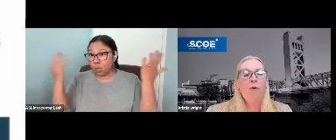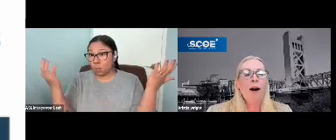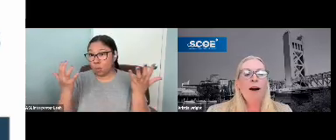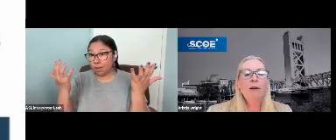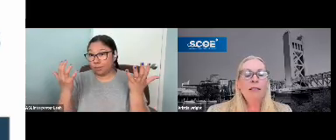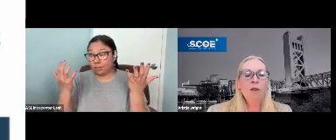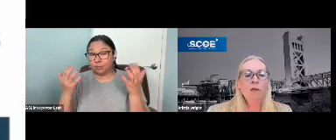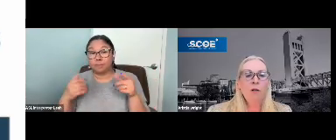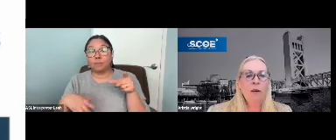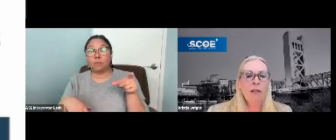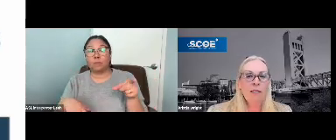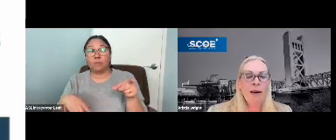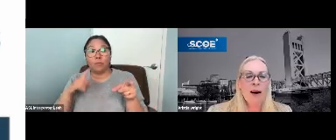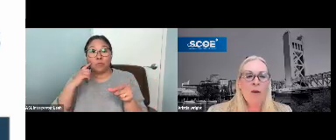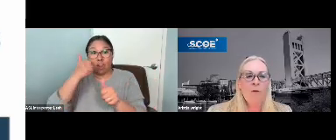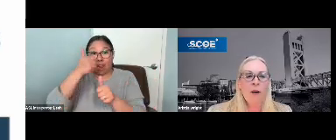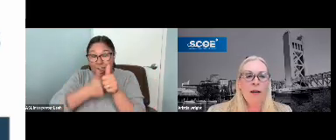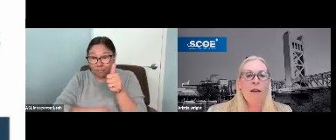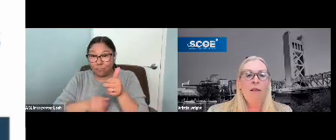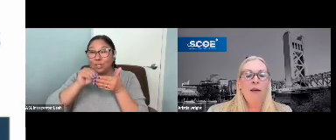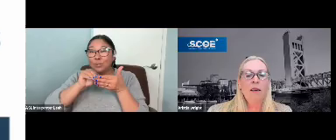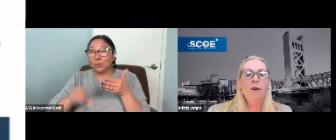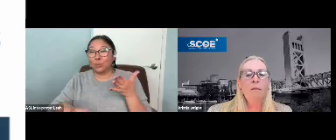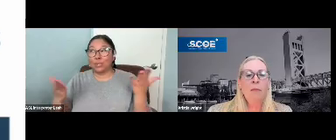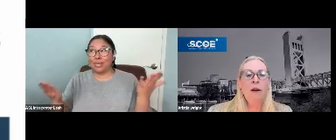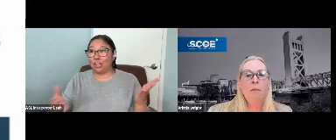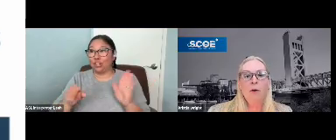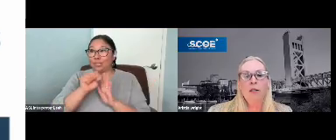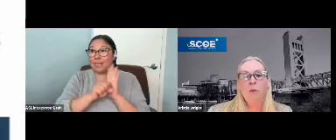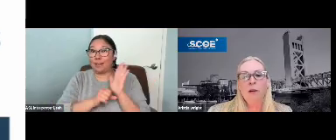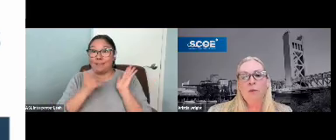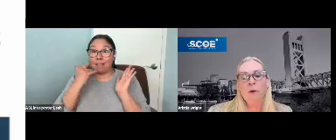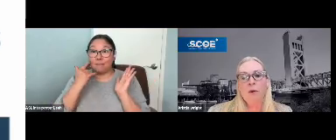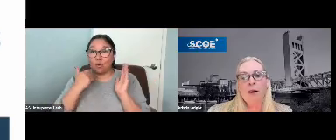So for every single student in the state of California, these are the minimum graduation